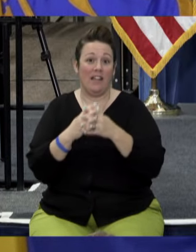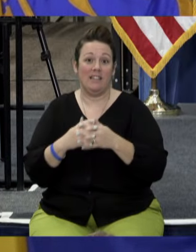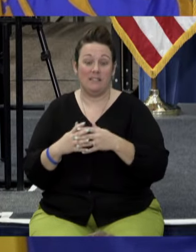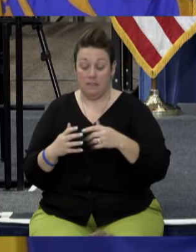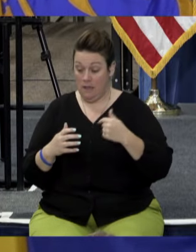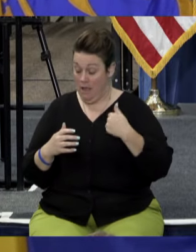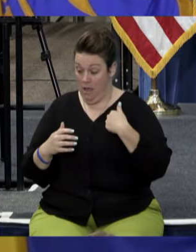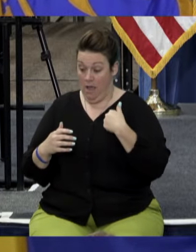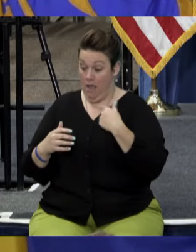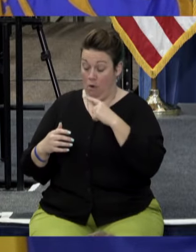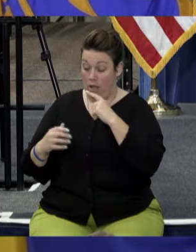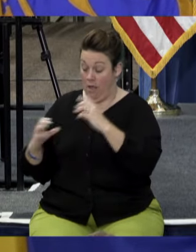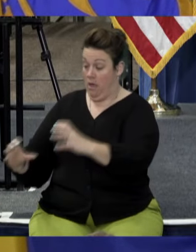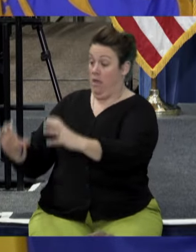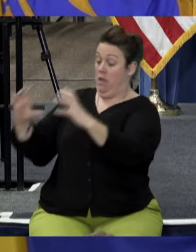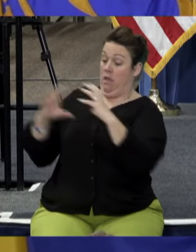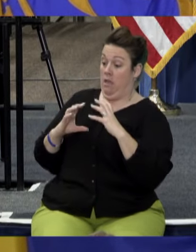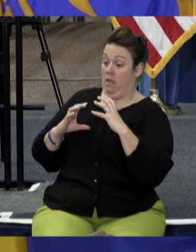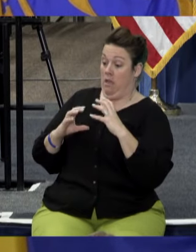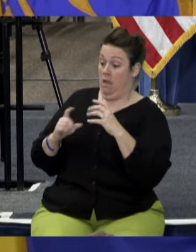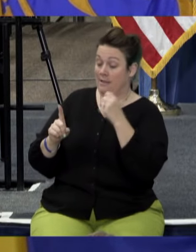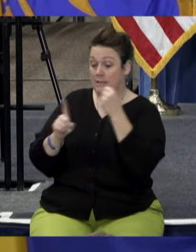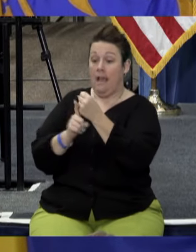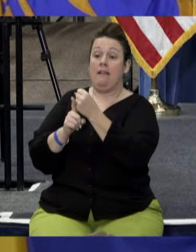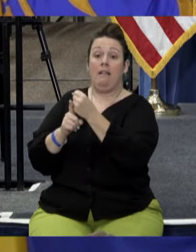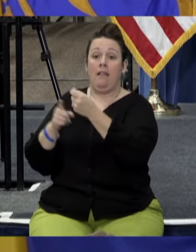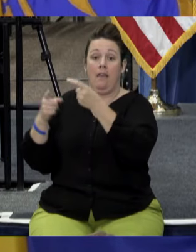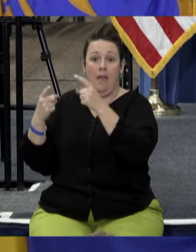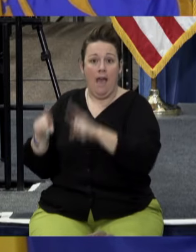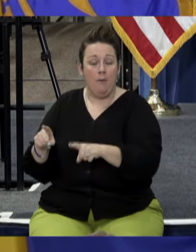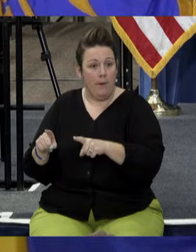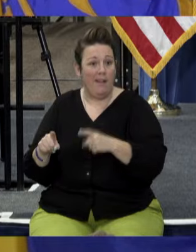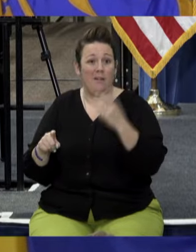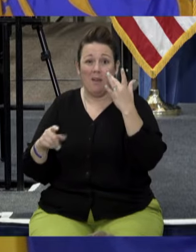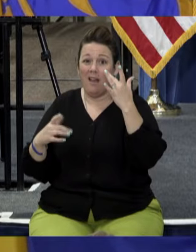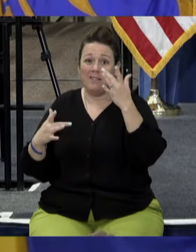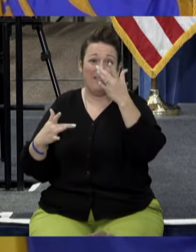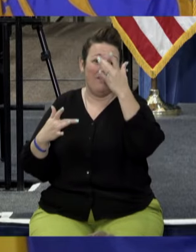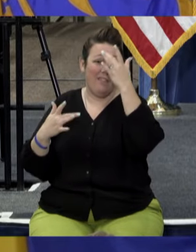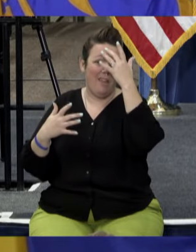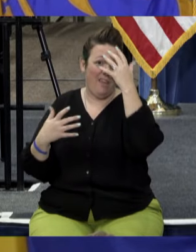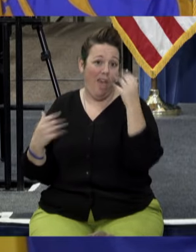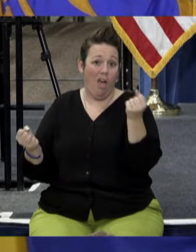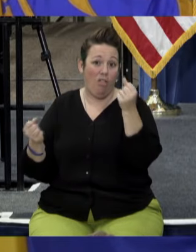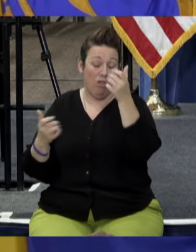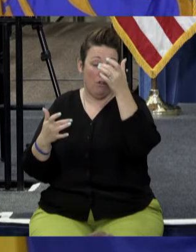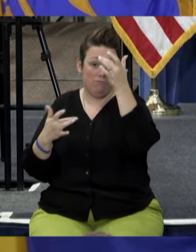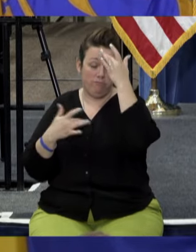without any preparation, because of a health crisis, the losing of my father. I was not